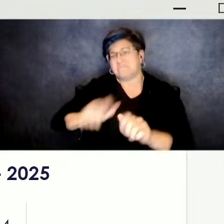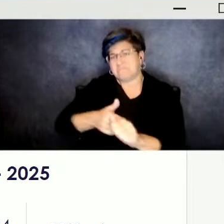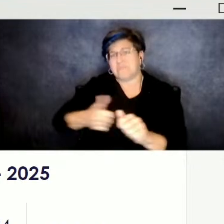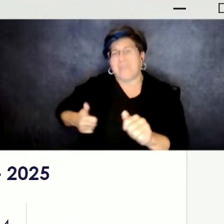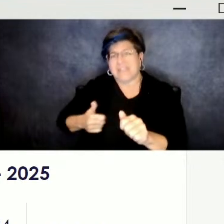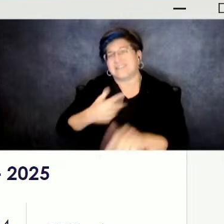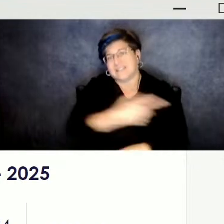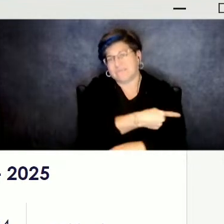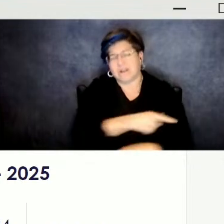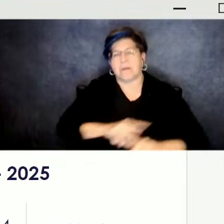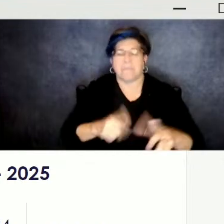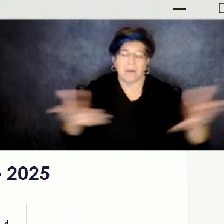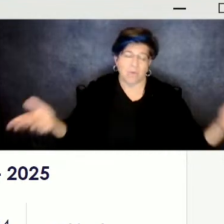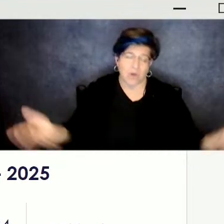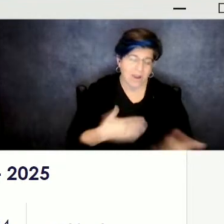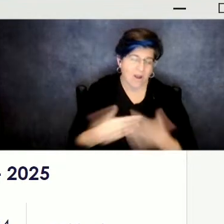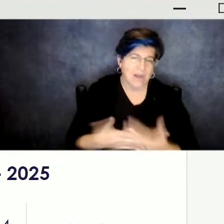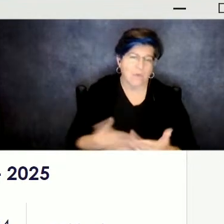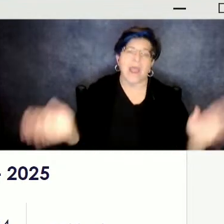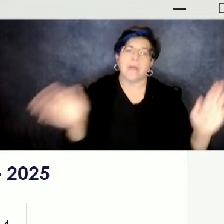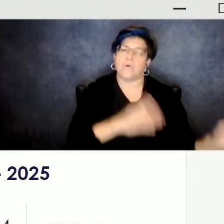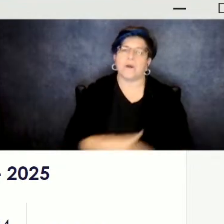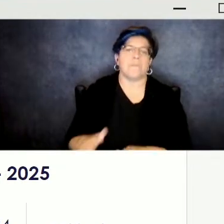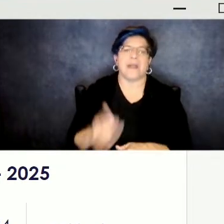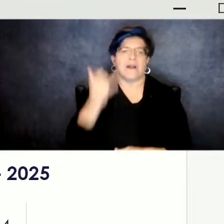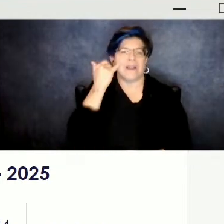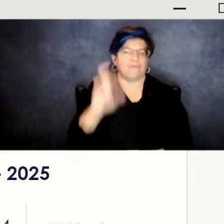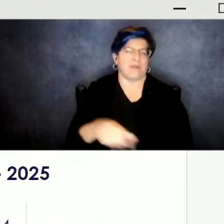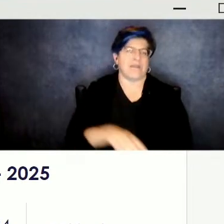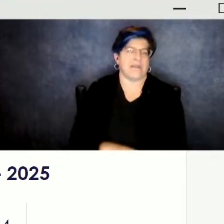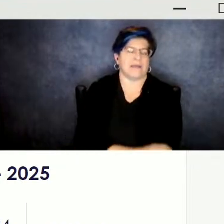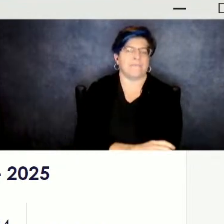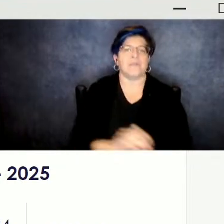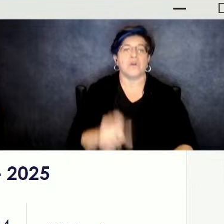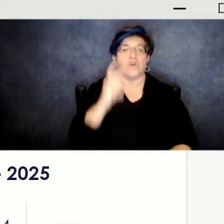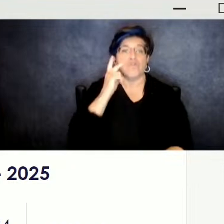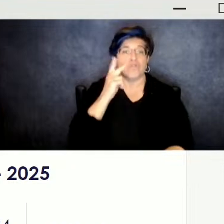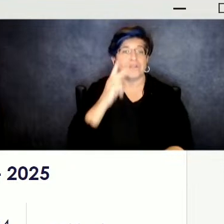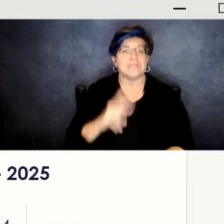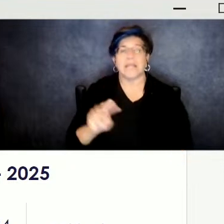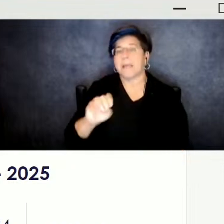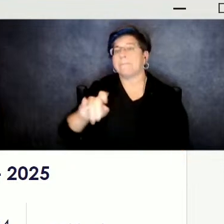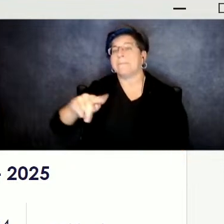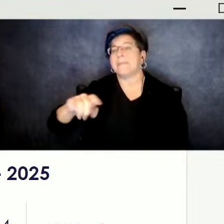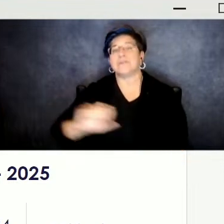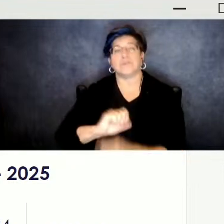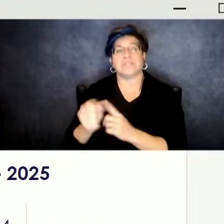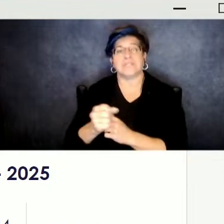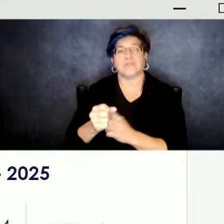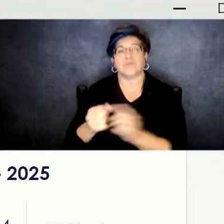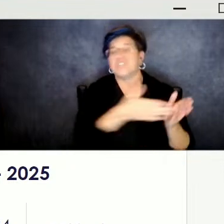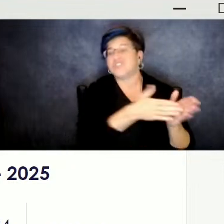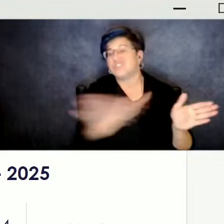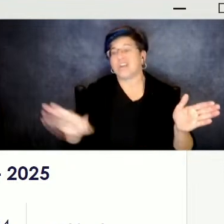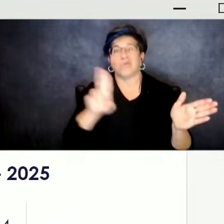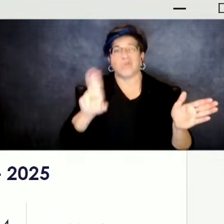THIS. BUT HERE WE ARE ANYWAY. SO WE ARE WE ARE PREPARED AND